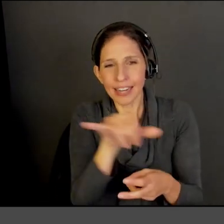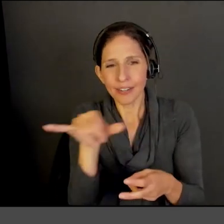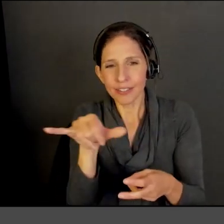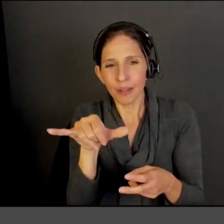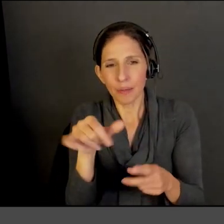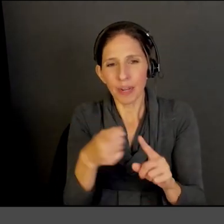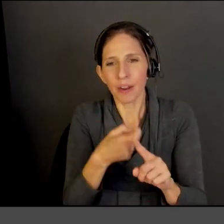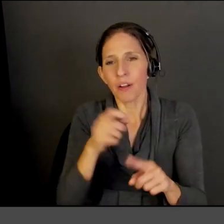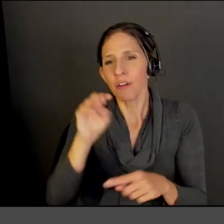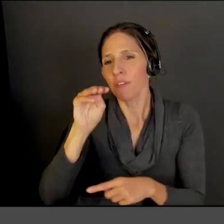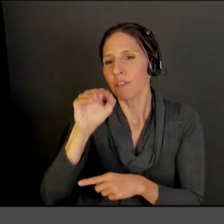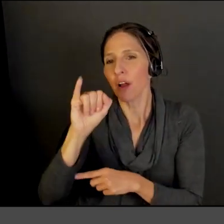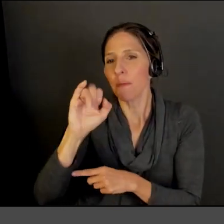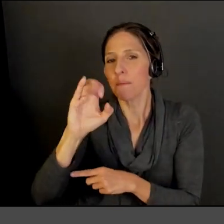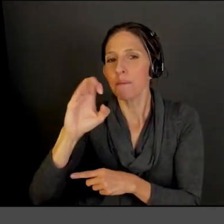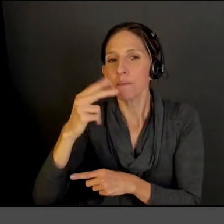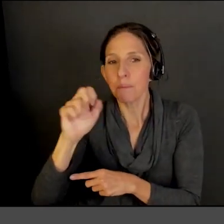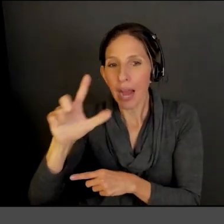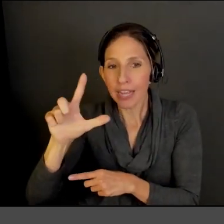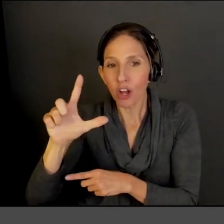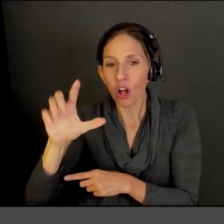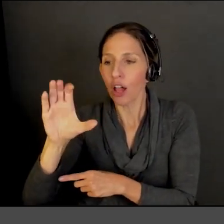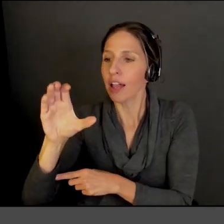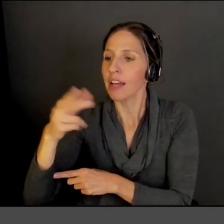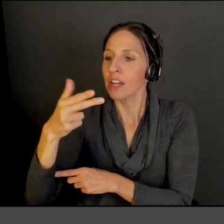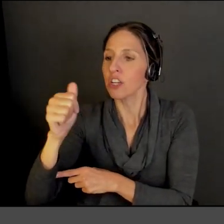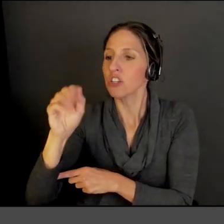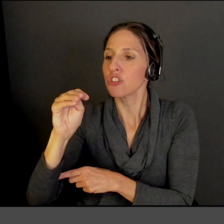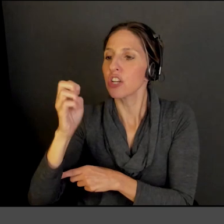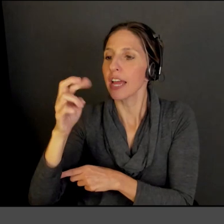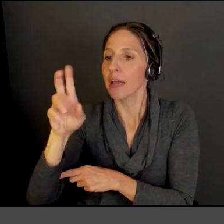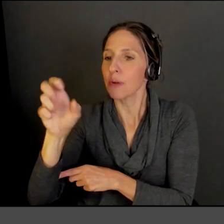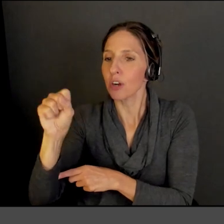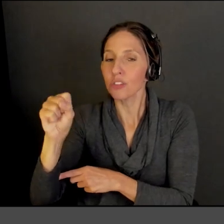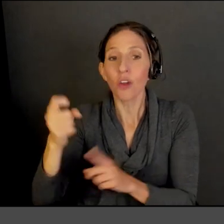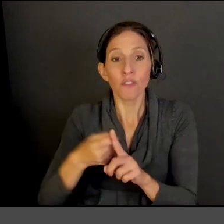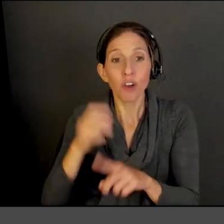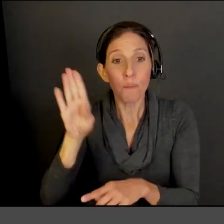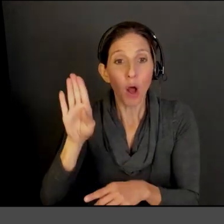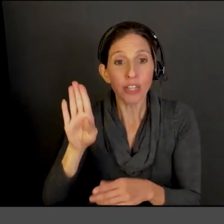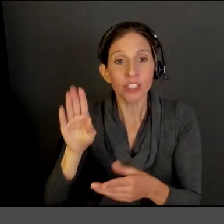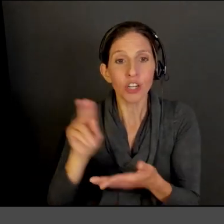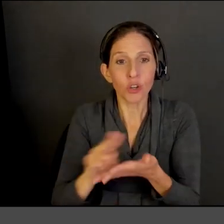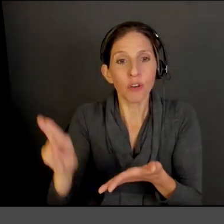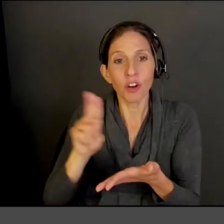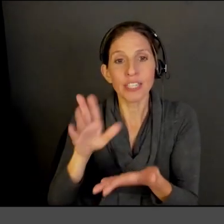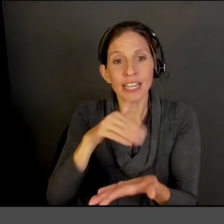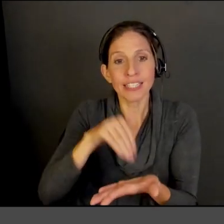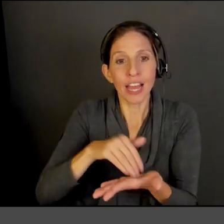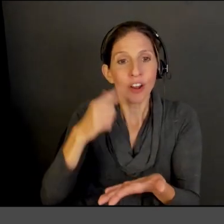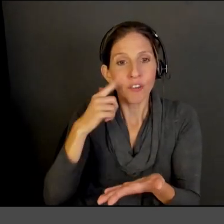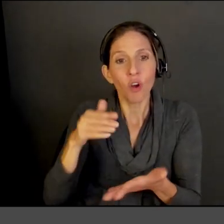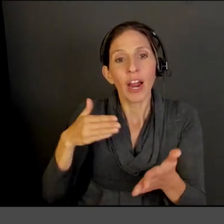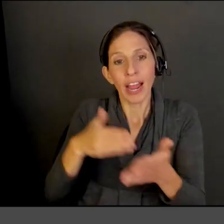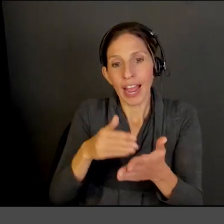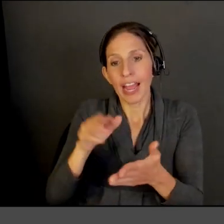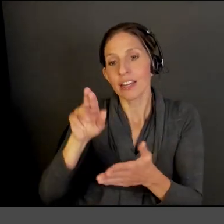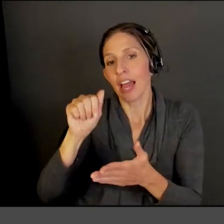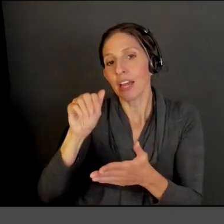AT BOSTON UNIVERSITY'S CENTER FOR ANTIRACIST RESEARCH. THE QUESTION IS, GIVEN THE CURRENT POLITICAL CLIMATE AND RECENT SETBACKS,